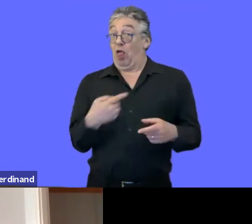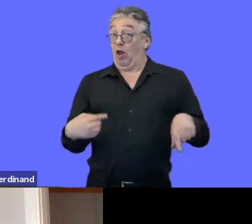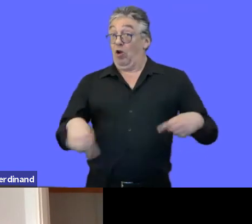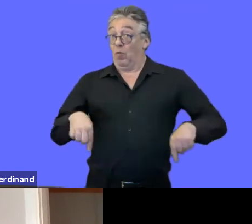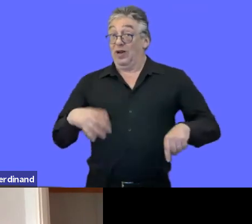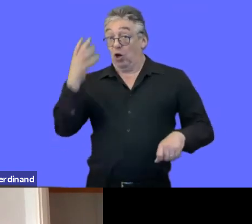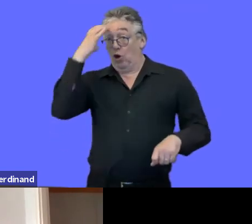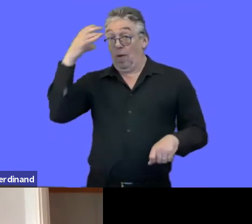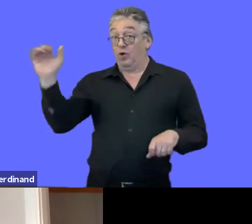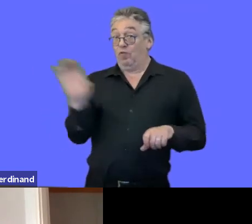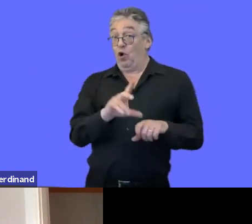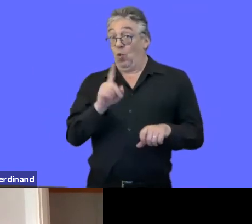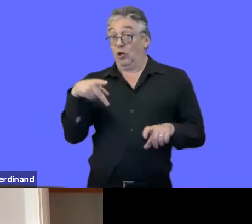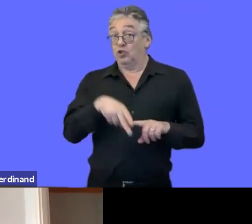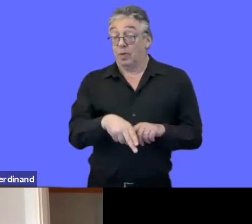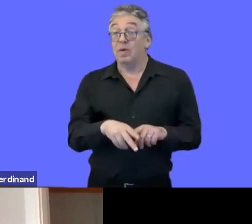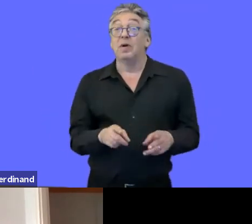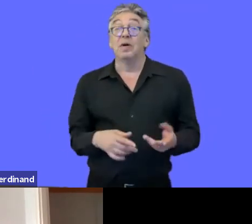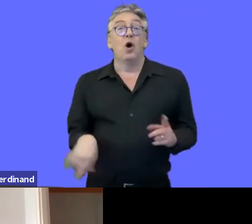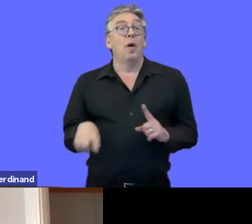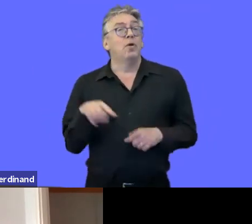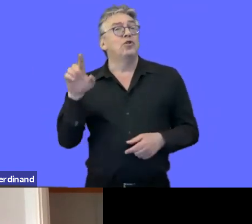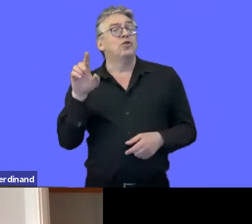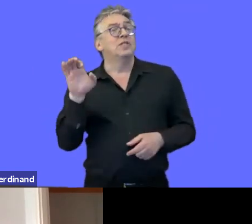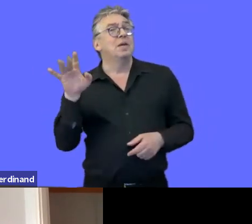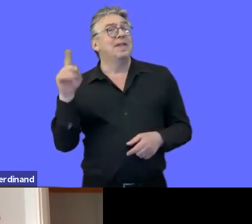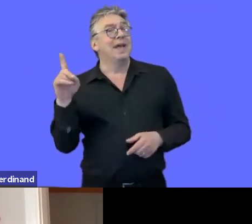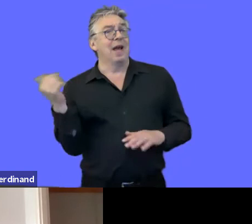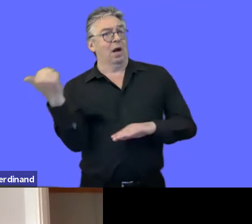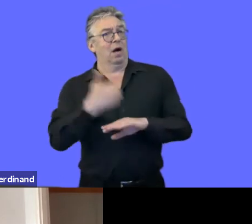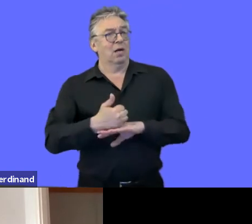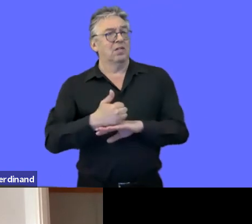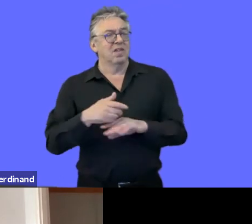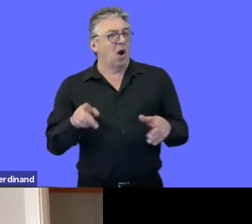The criteria for accessing grave and systematic violation advanced